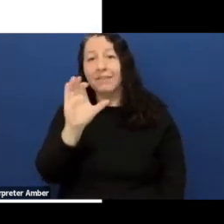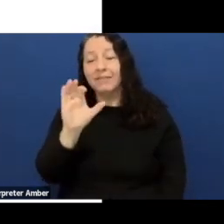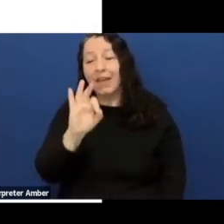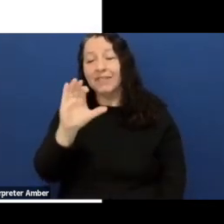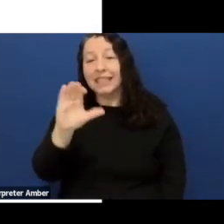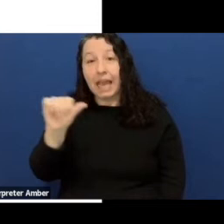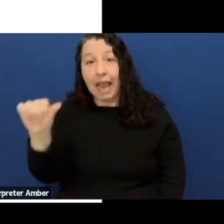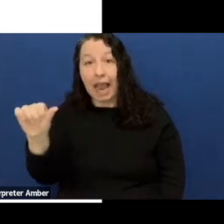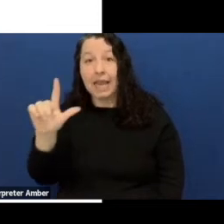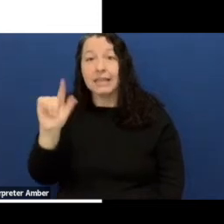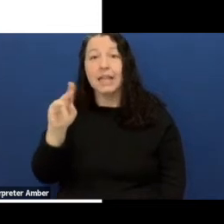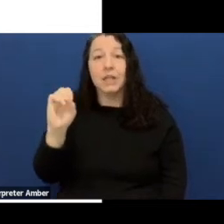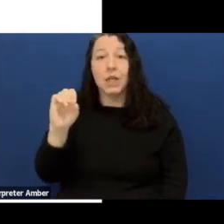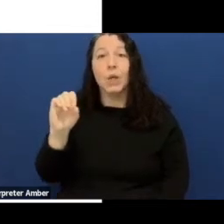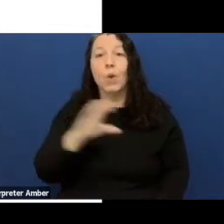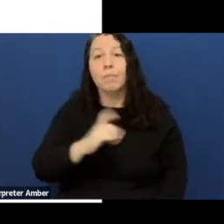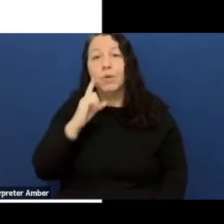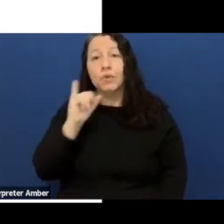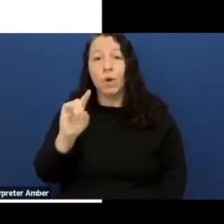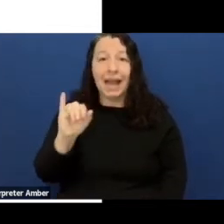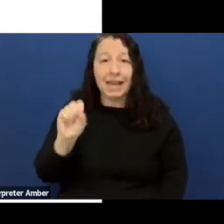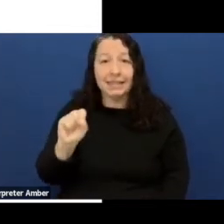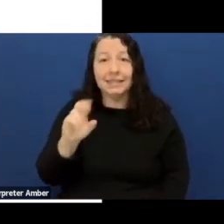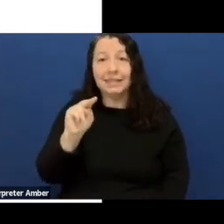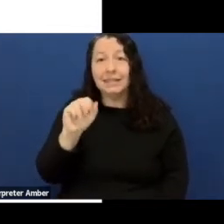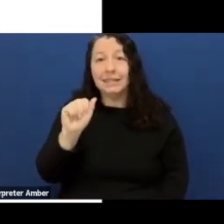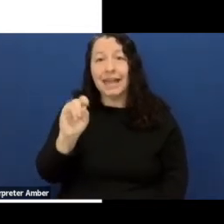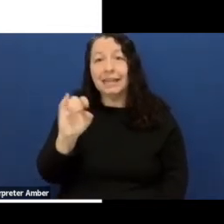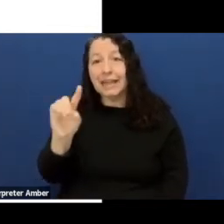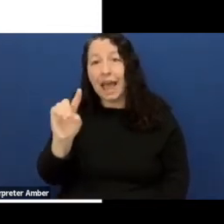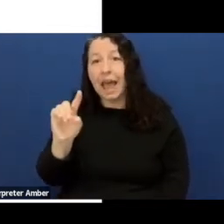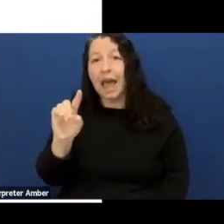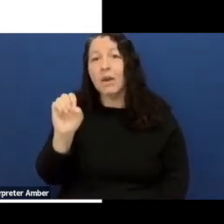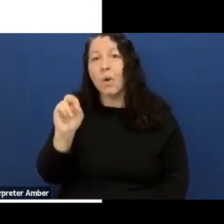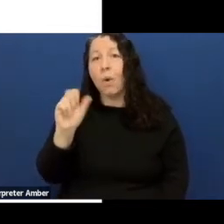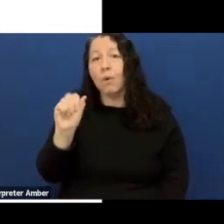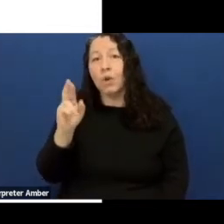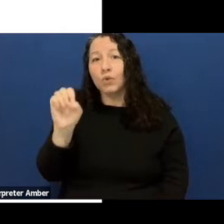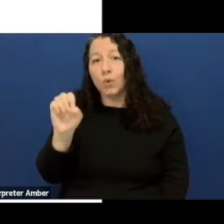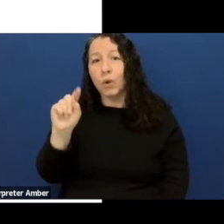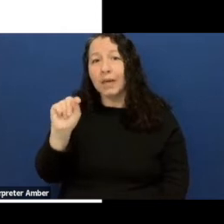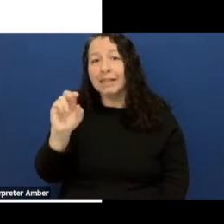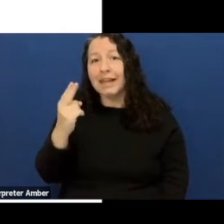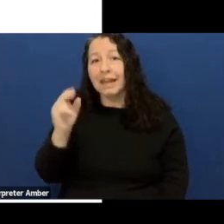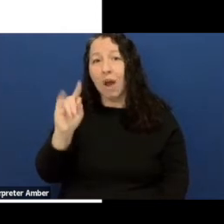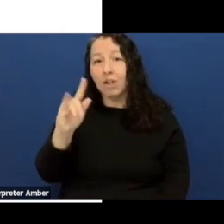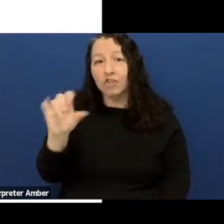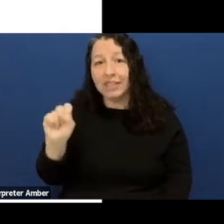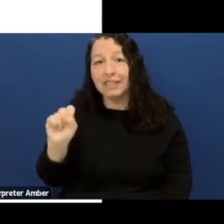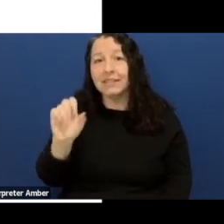Founders Concerned About AIDS (FCAA), the Latino Commission on AIDS, NASTAD, OraSure